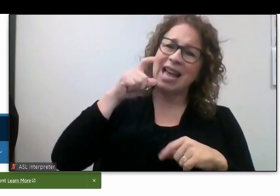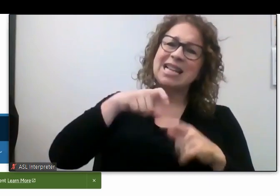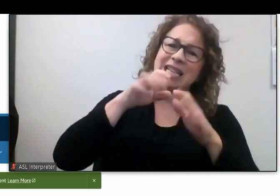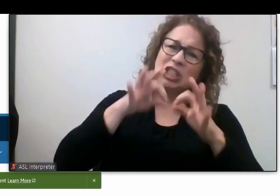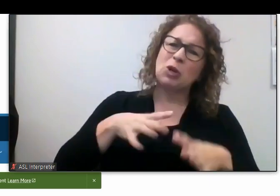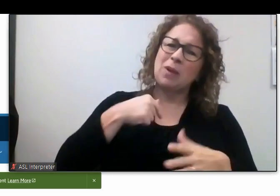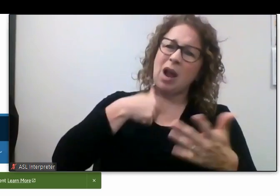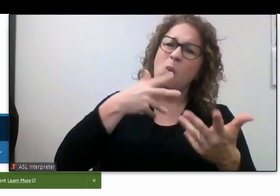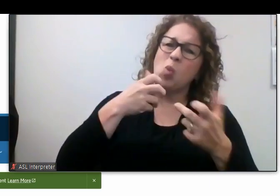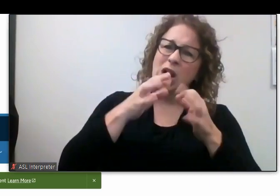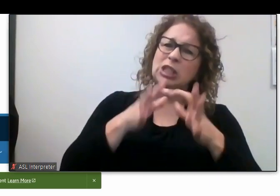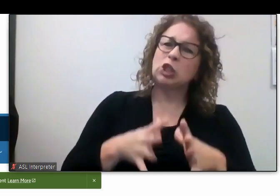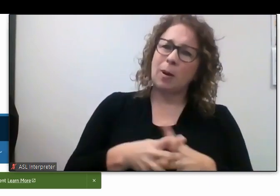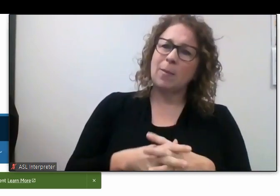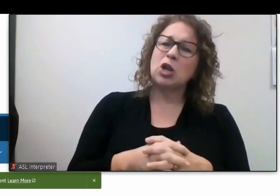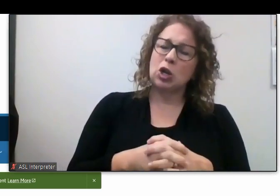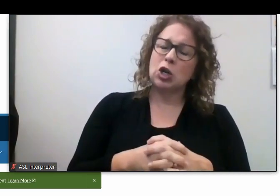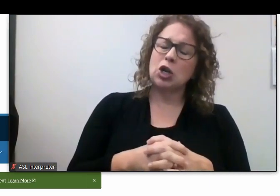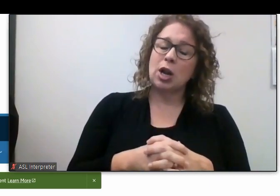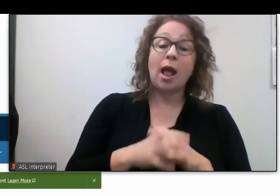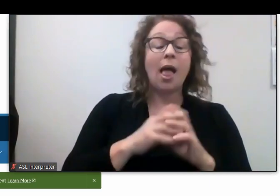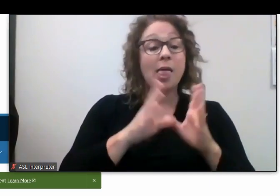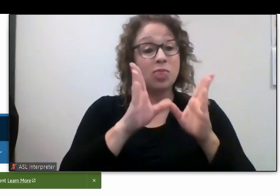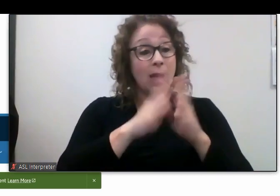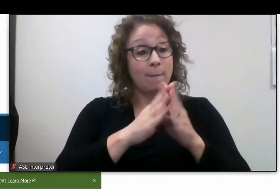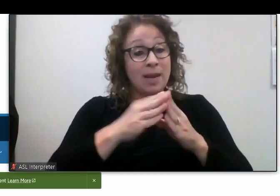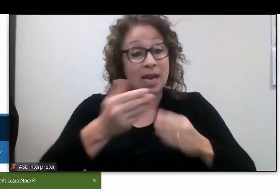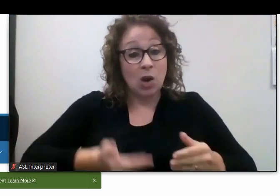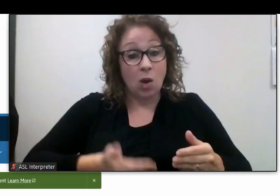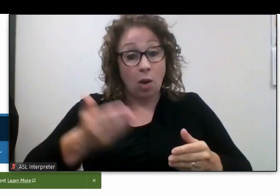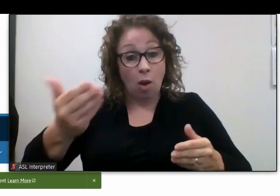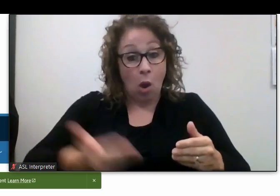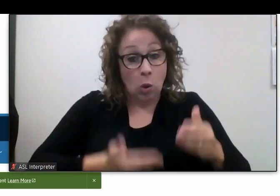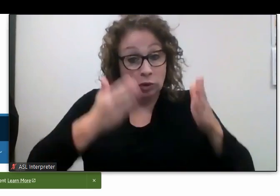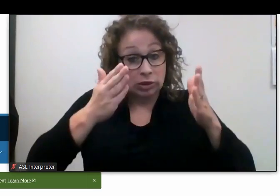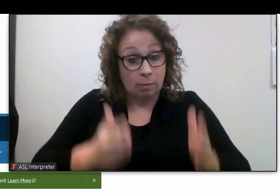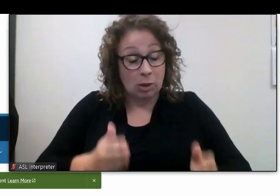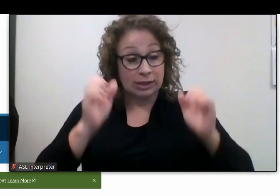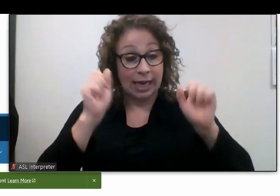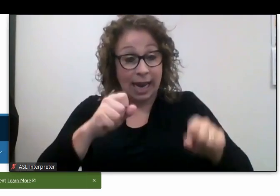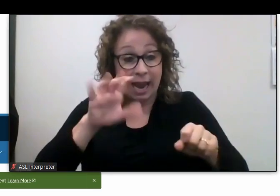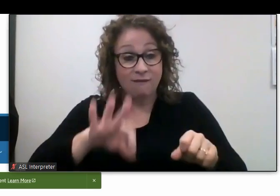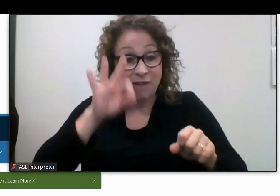and the meeting host can find the interpreters here in the directory